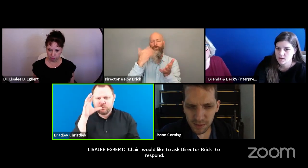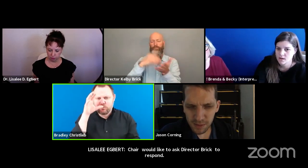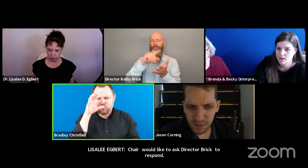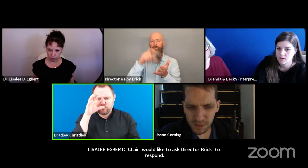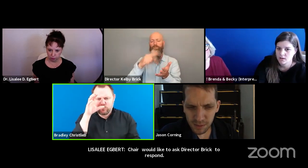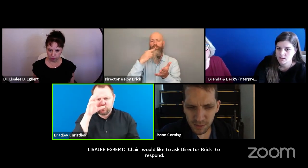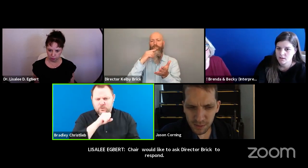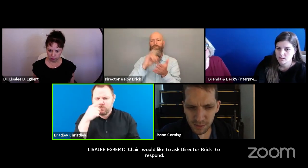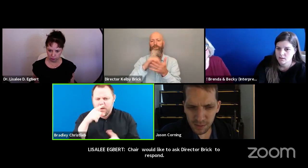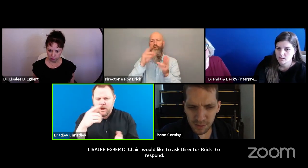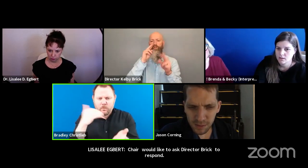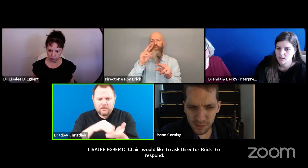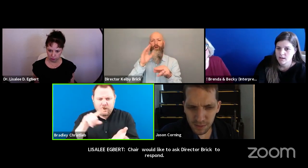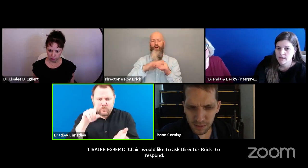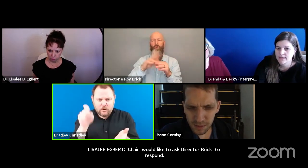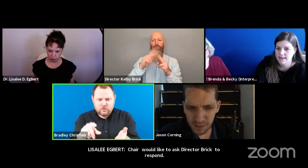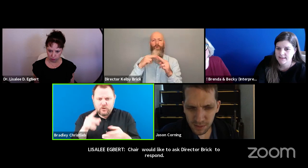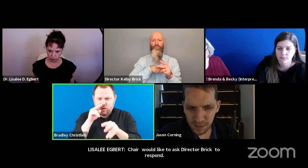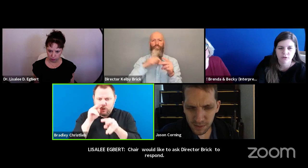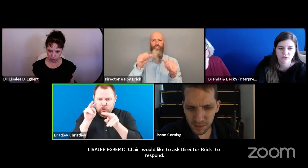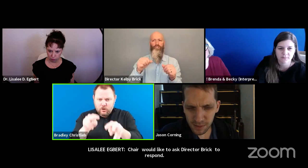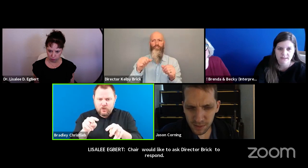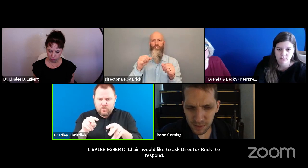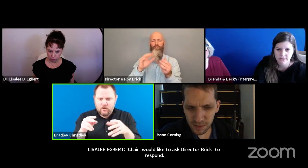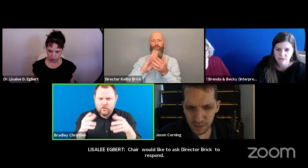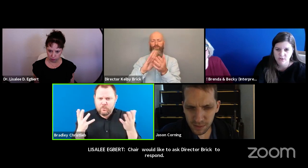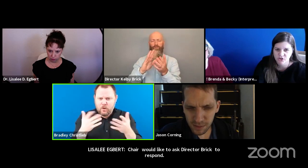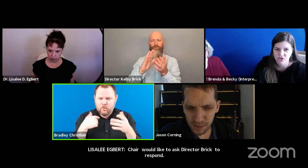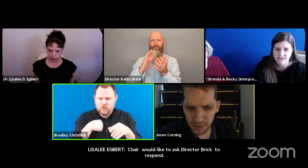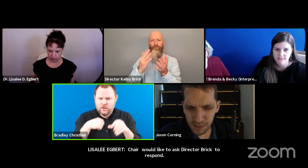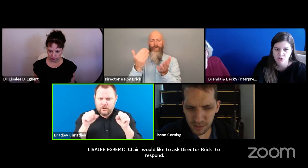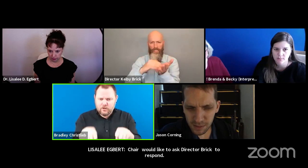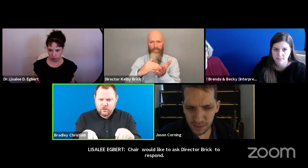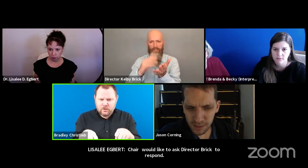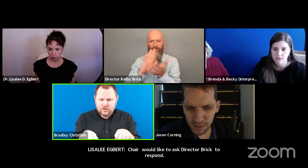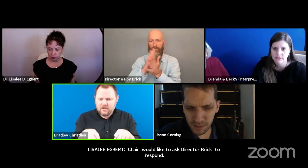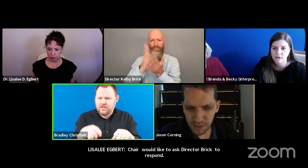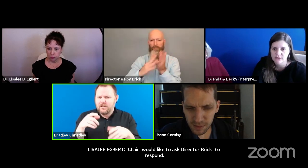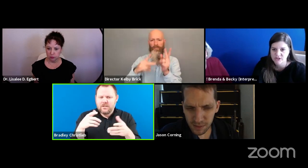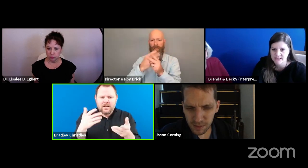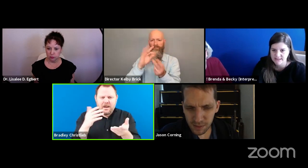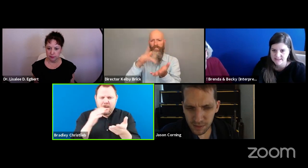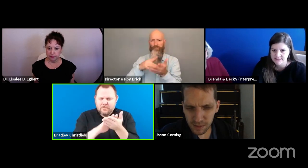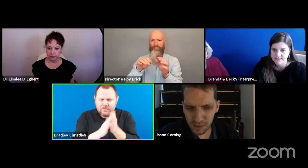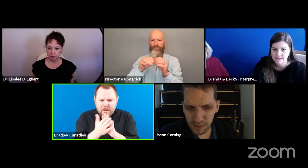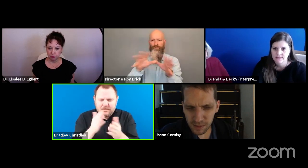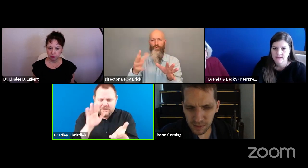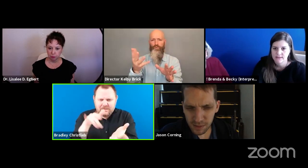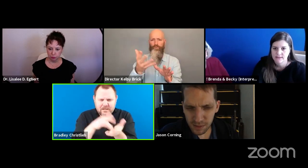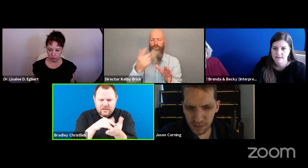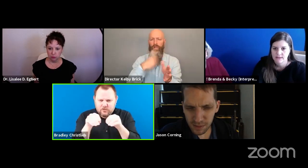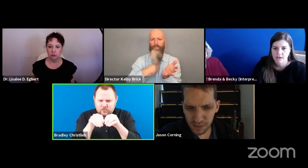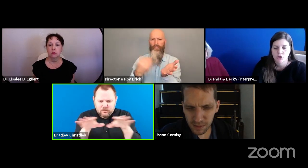Again, I'm going to repeat Marny's question just to make sure I'm clearly understanding this.